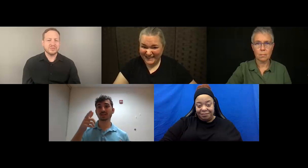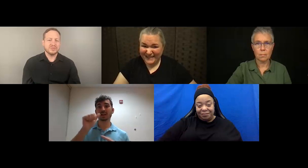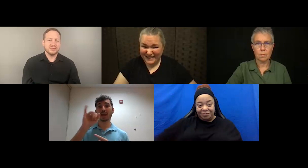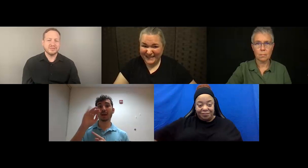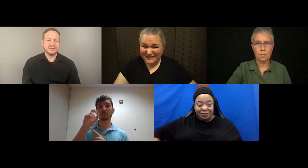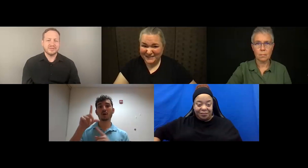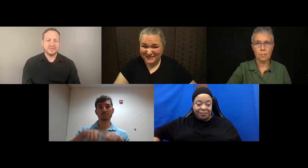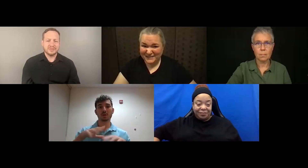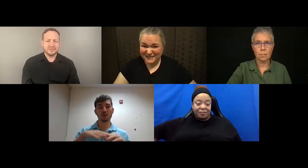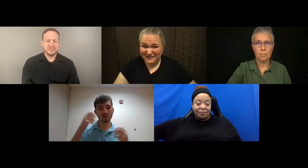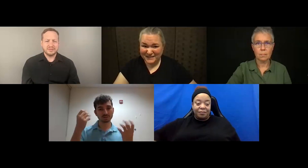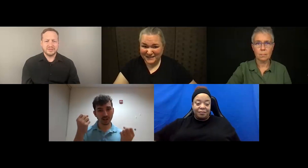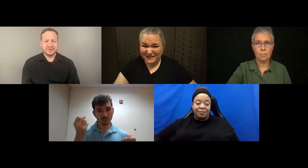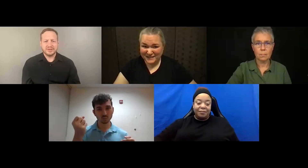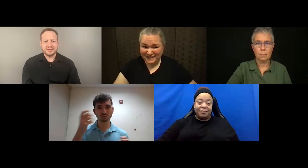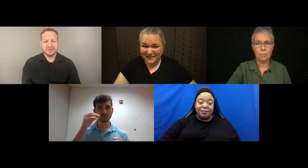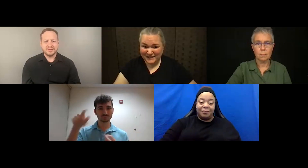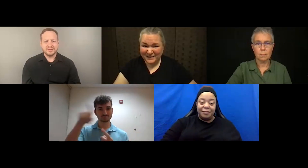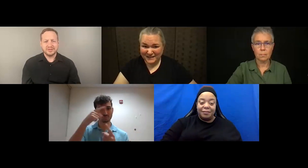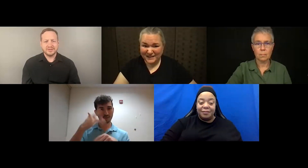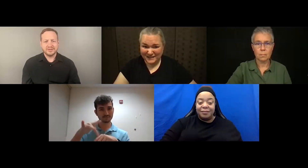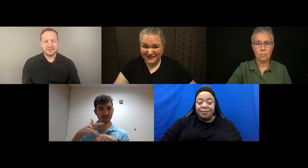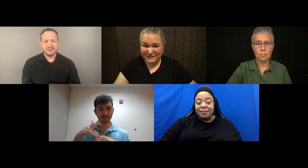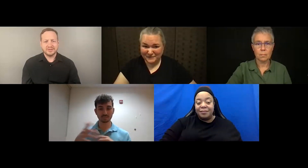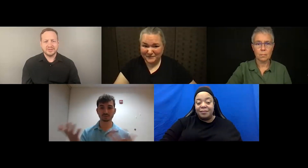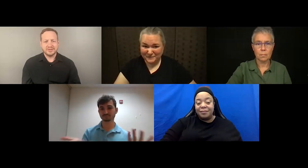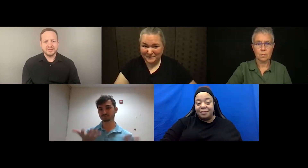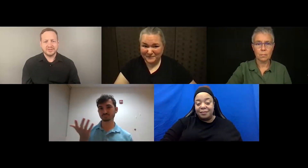it's a really complex situation and you're dependent on sign language... and the language